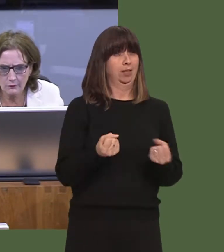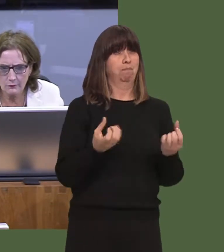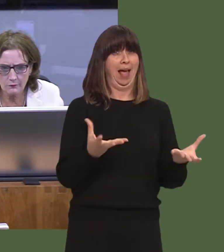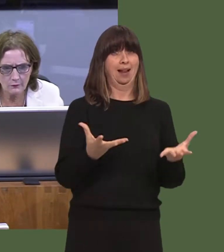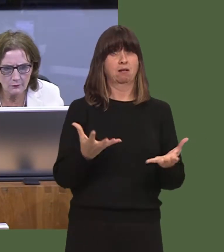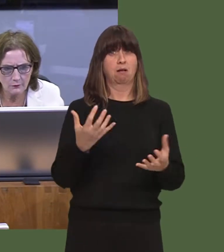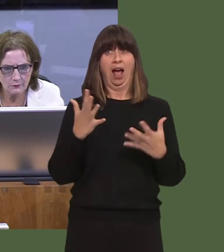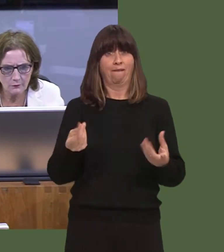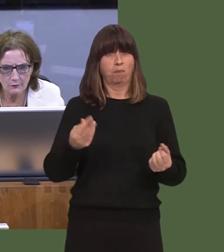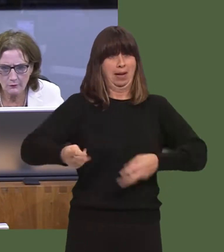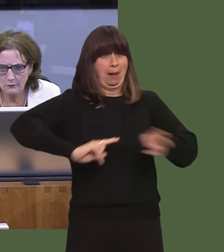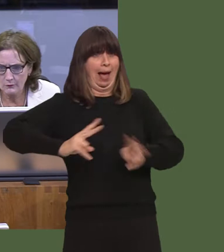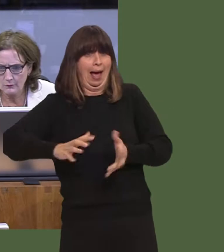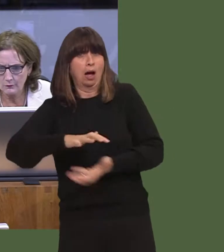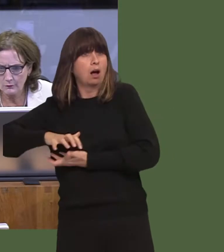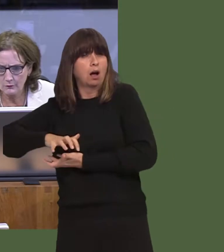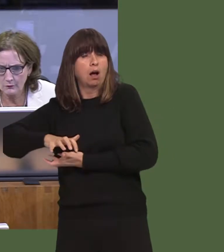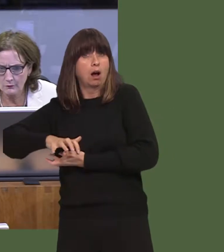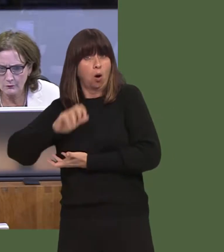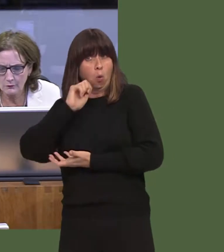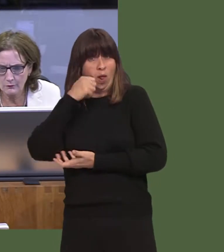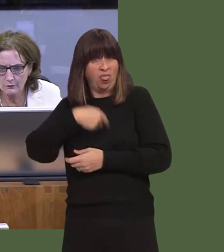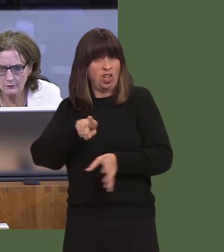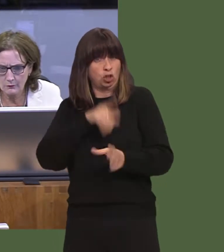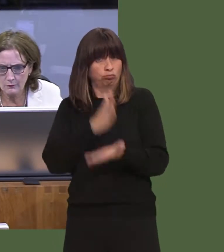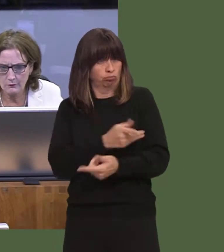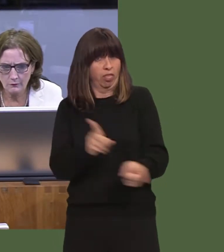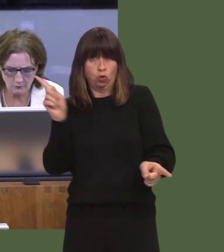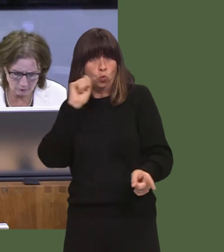snatched back will be able to do something useful with it this year, to continue to make